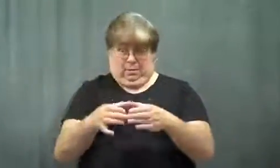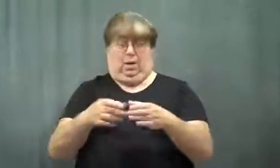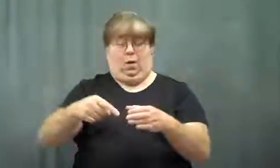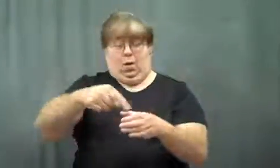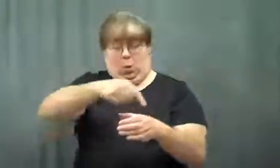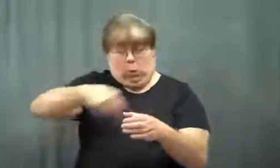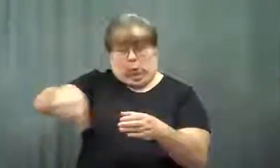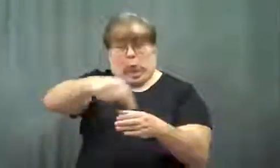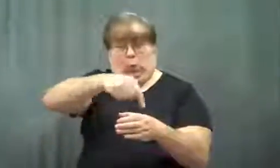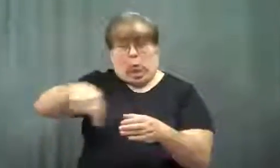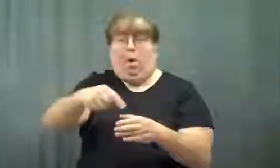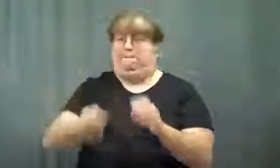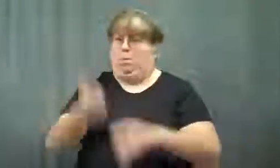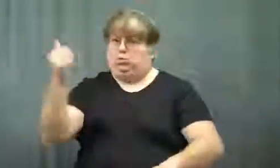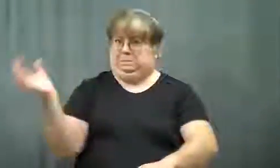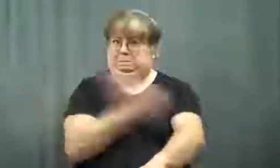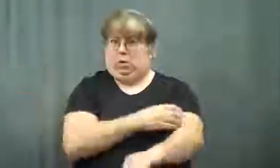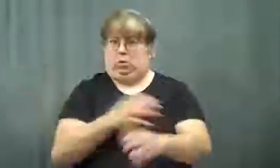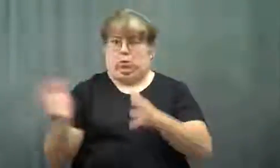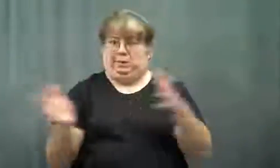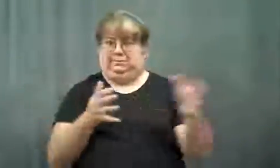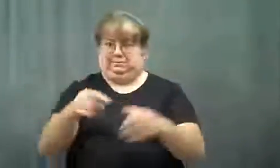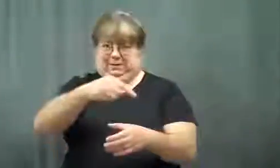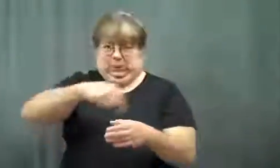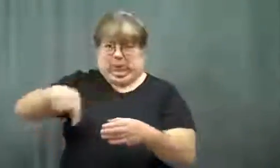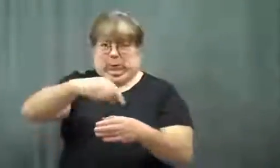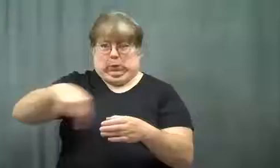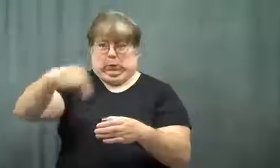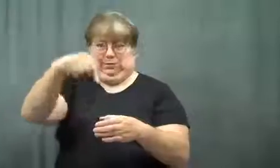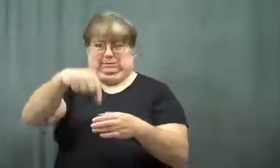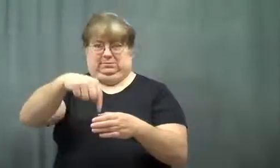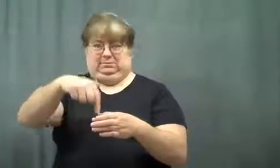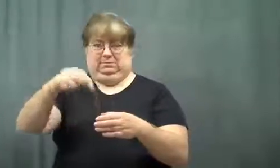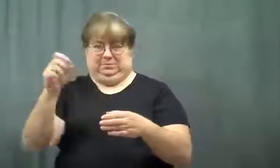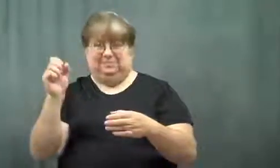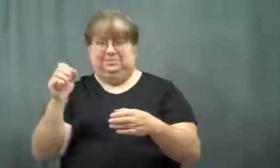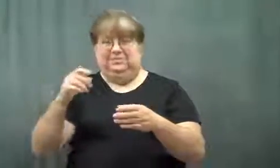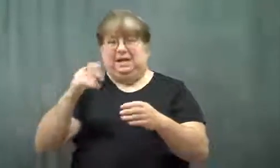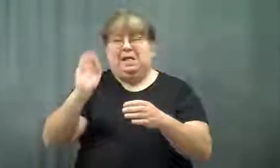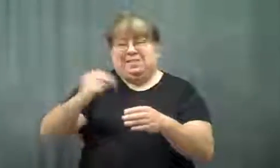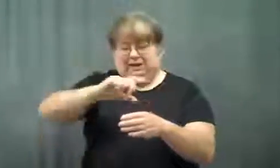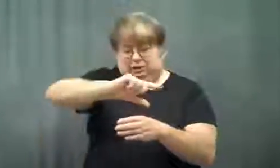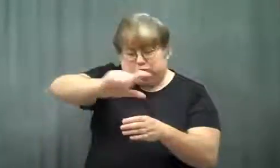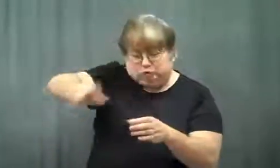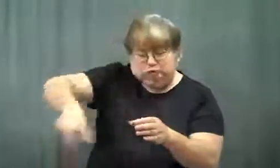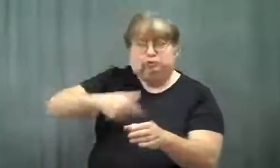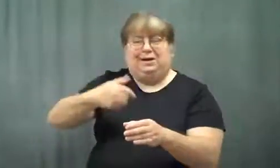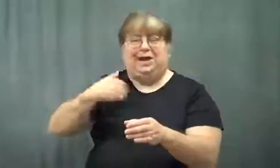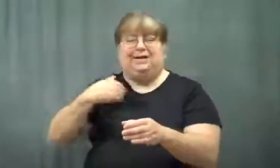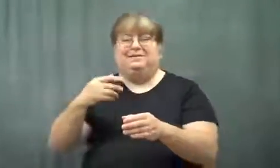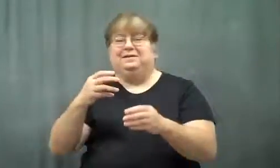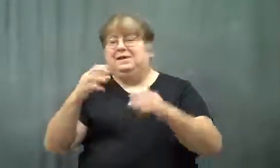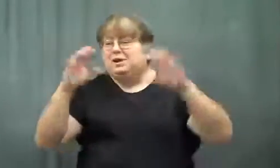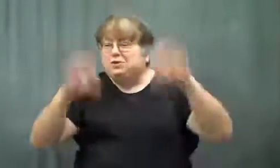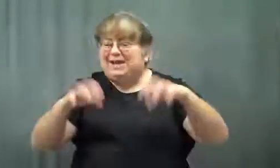The winds near the eye are the most powerful.